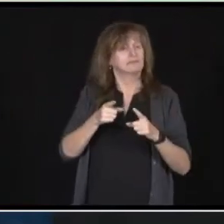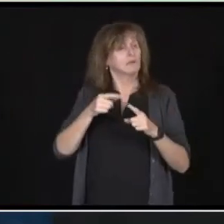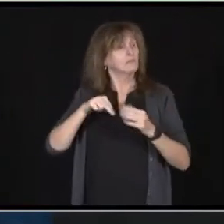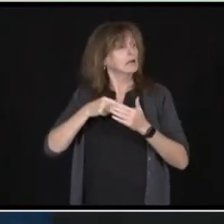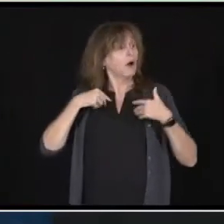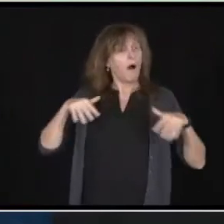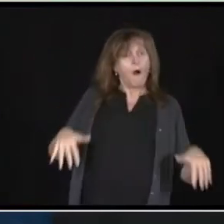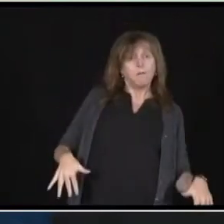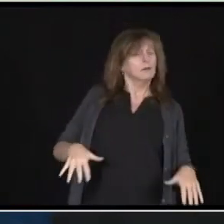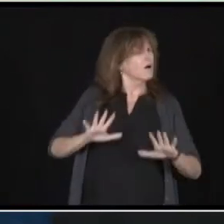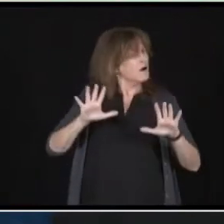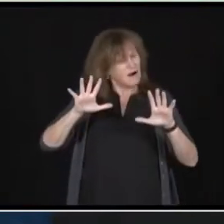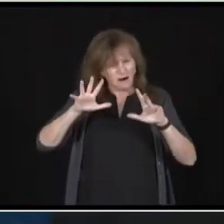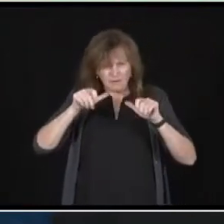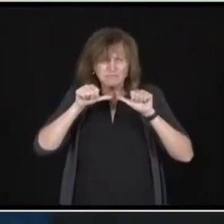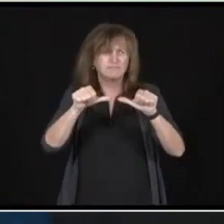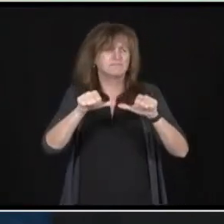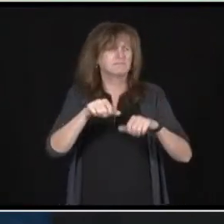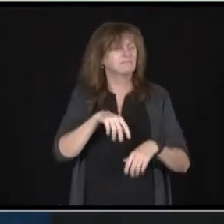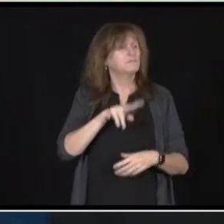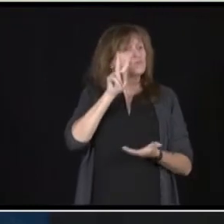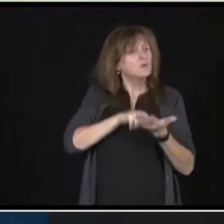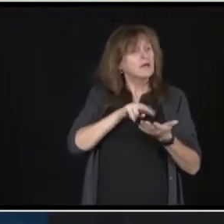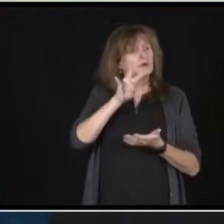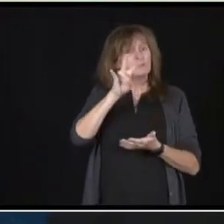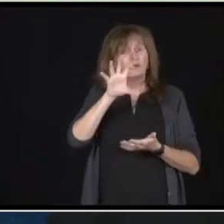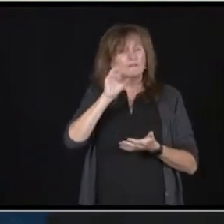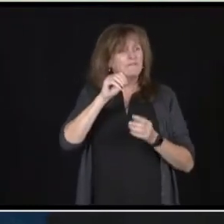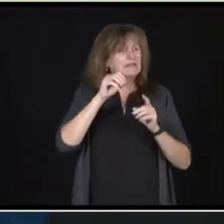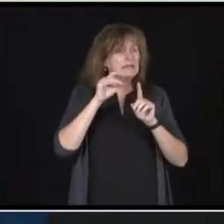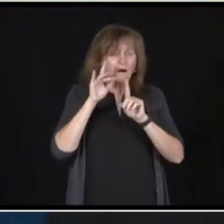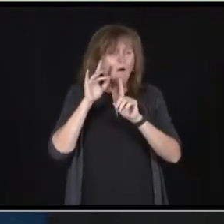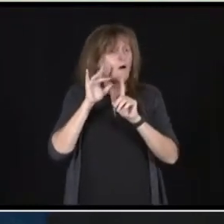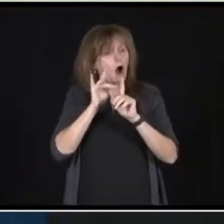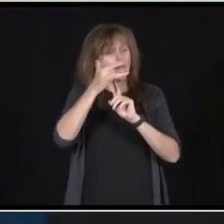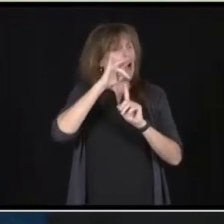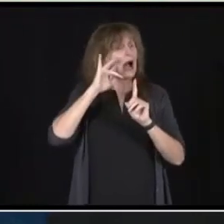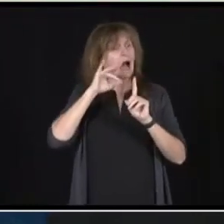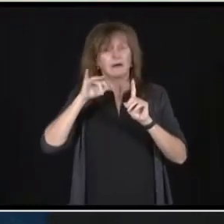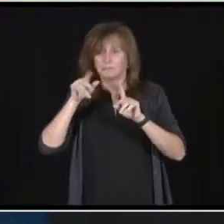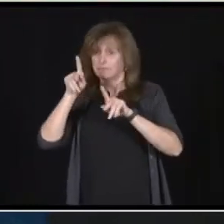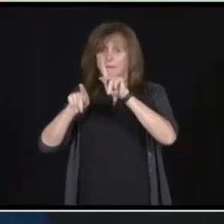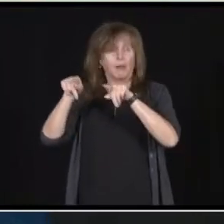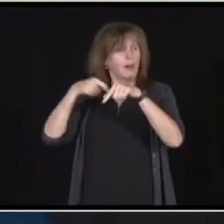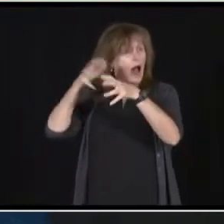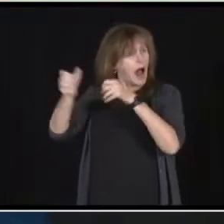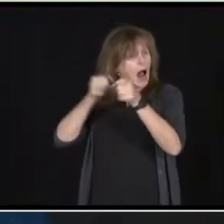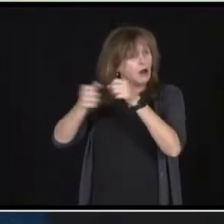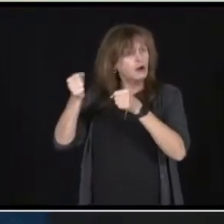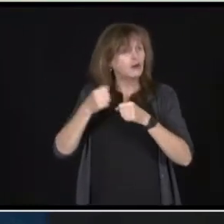We have 2750 content tracers and over 600 stats Canada interviewers currently in the field to help track comment